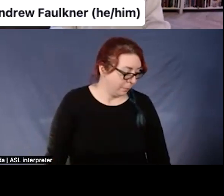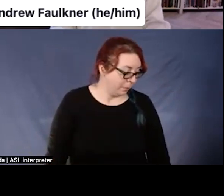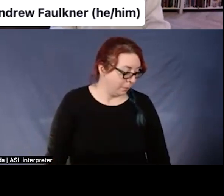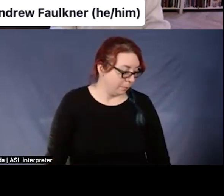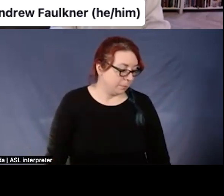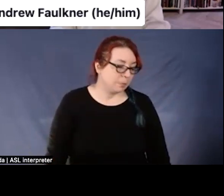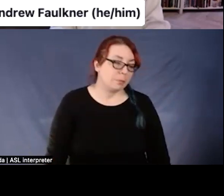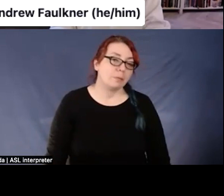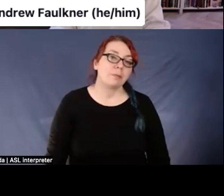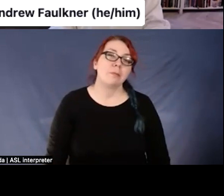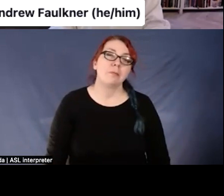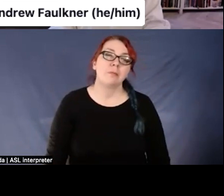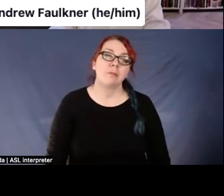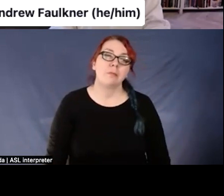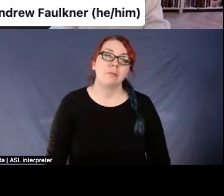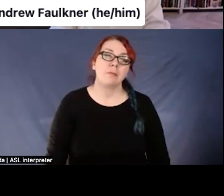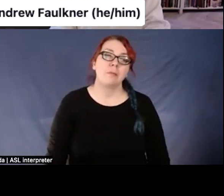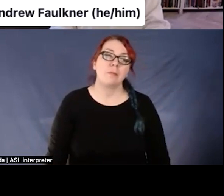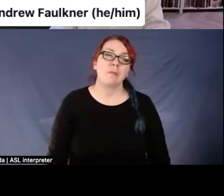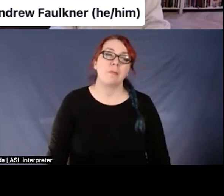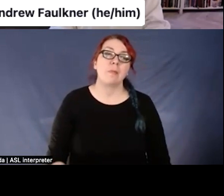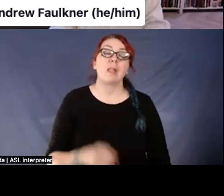here are the times that I haven't blocked off from my calendar, you know, have at